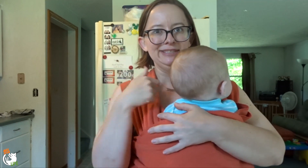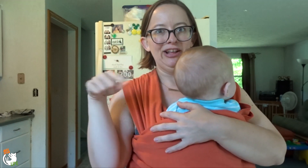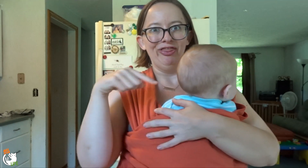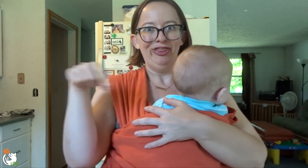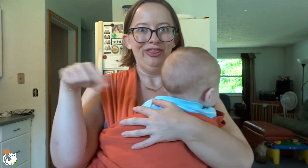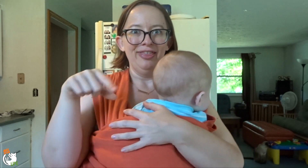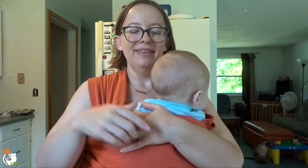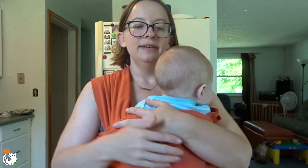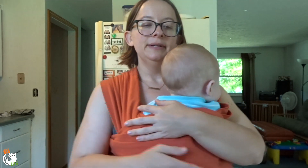and...